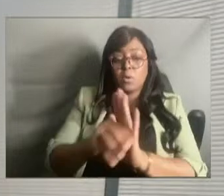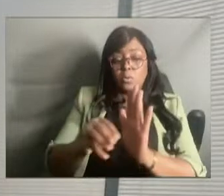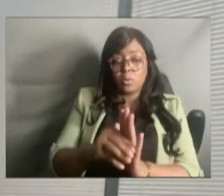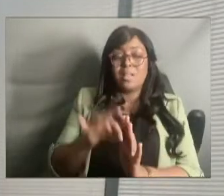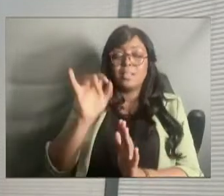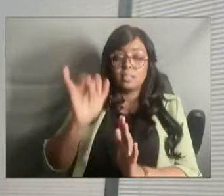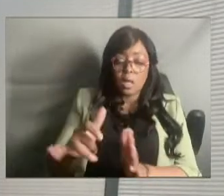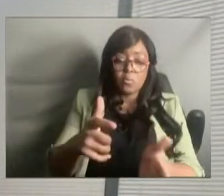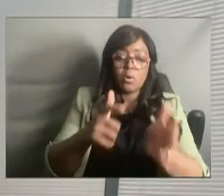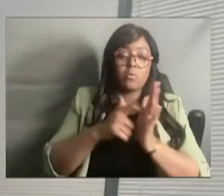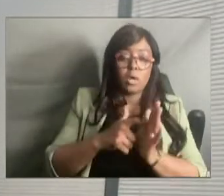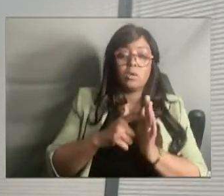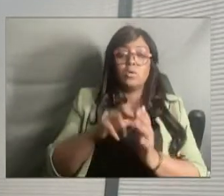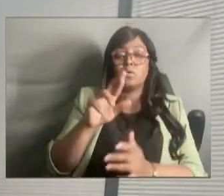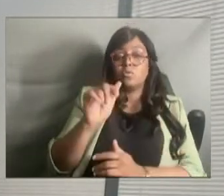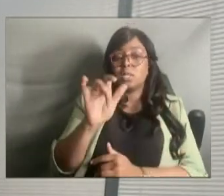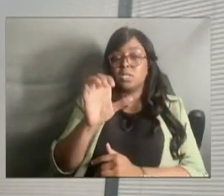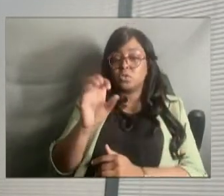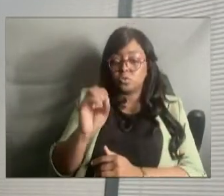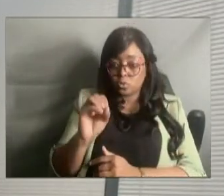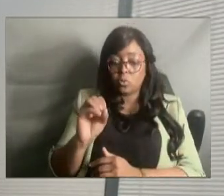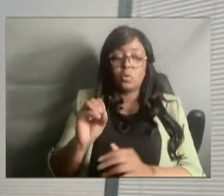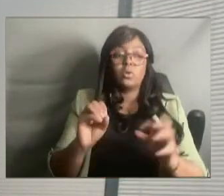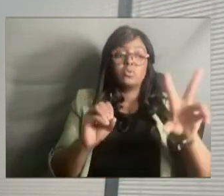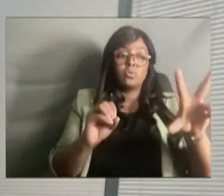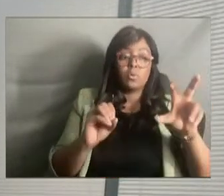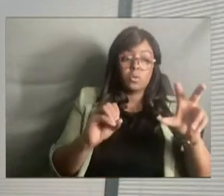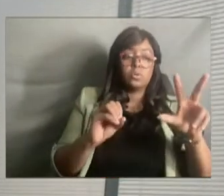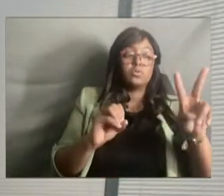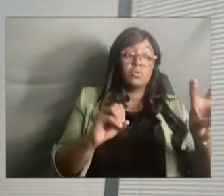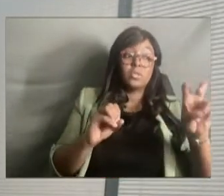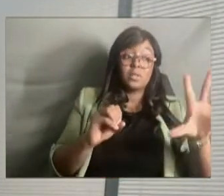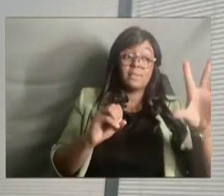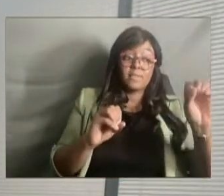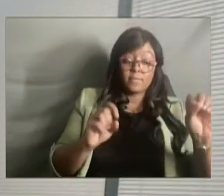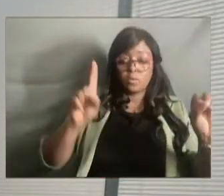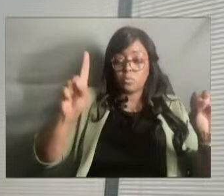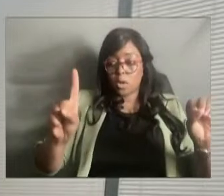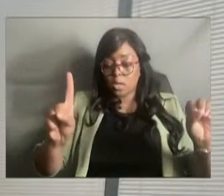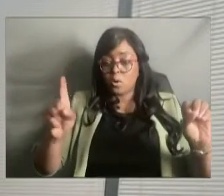and that Asca model calls upon